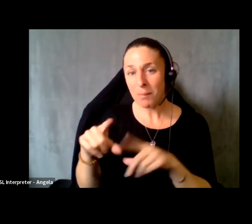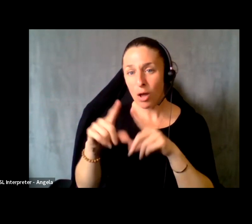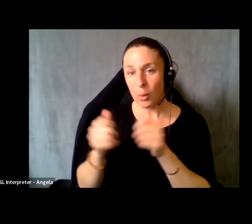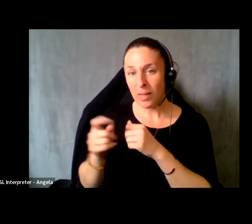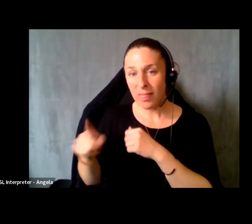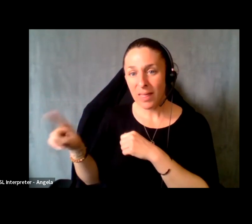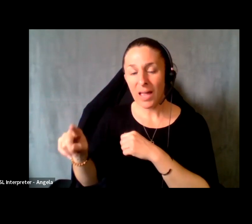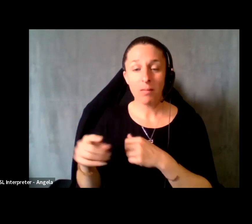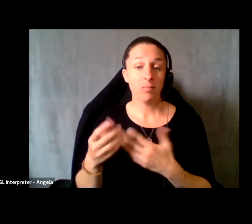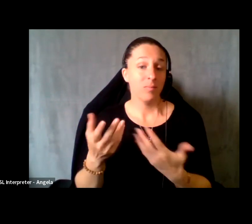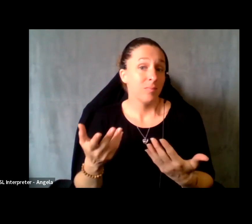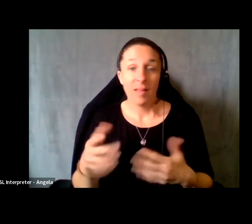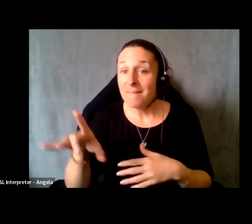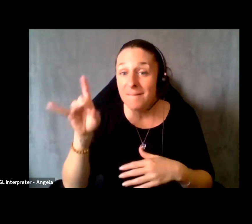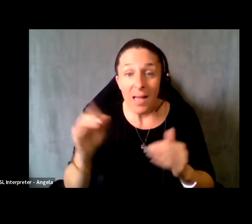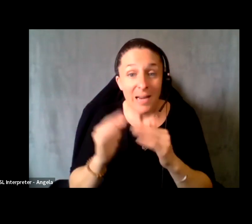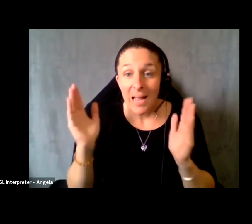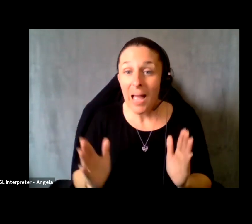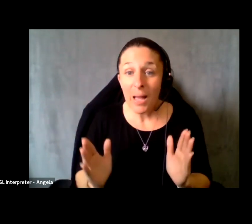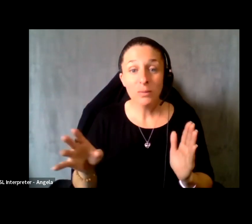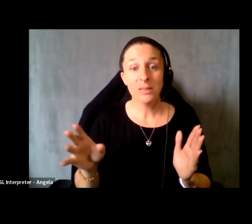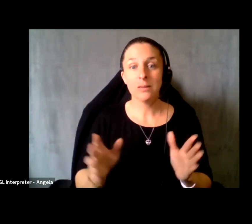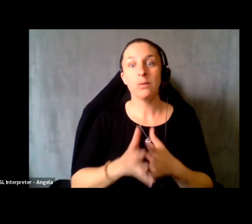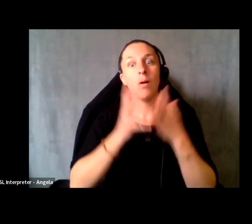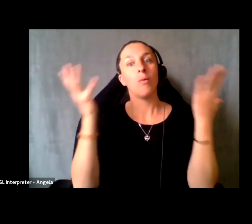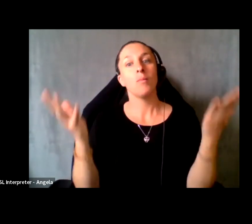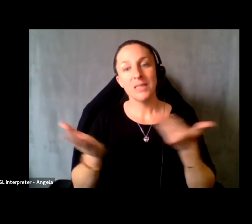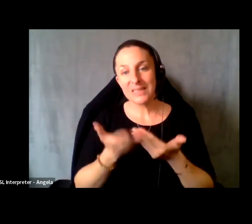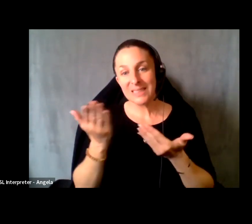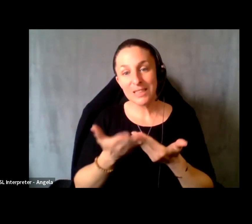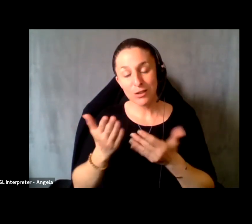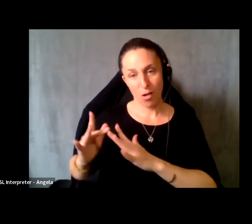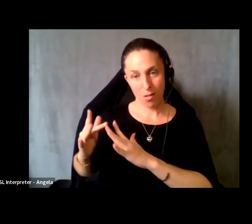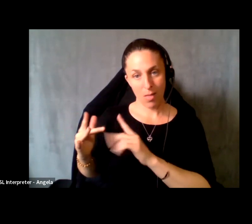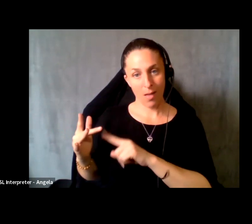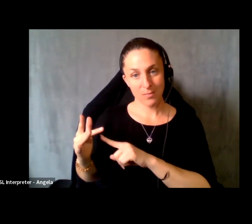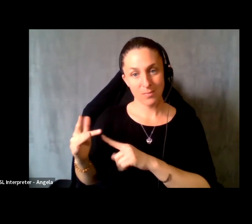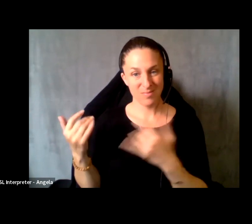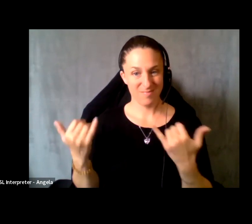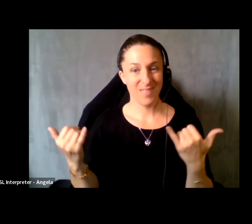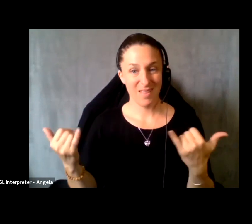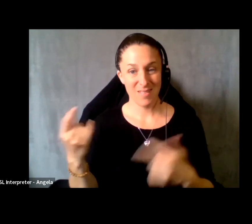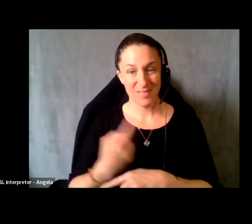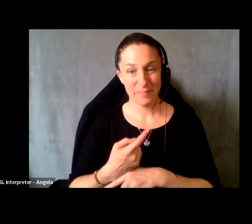even finding housing, right, is so much easier to do online these days. As well as shopping